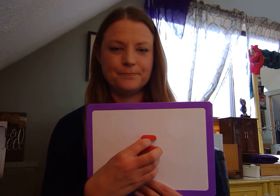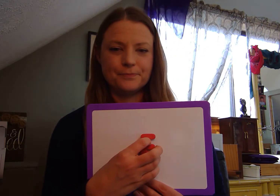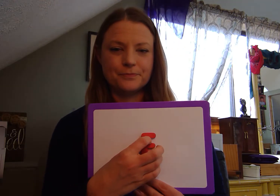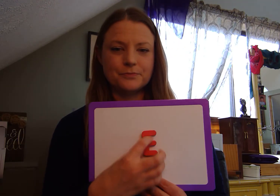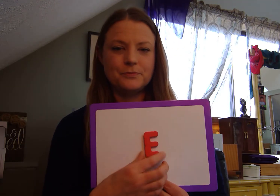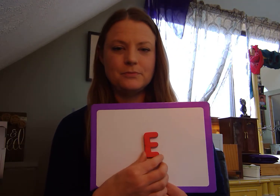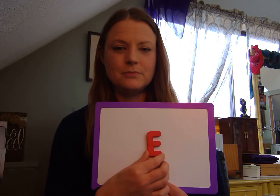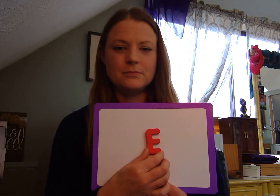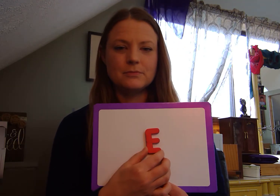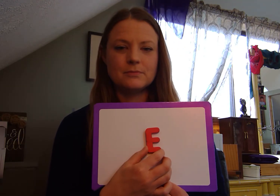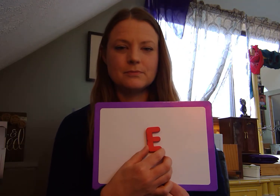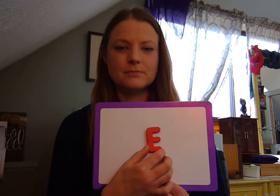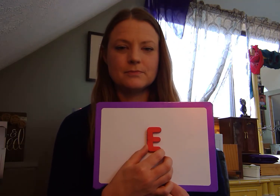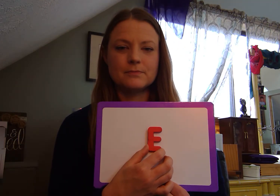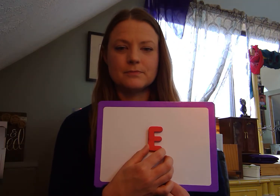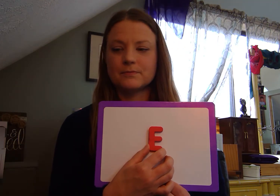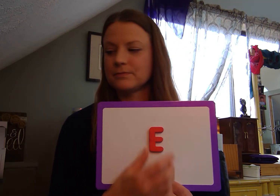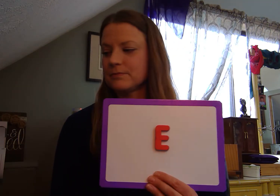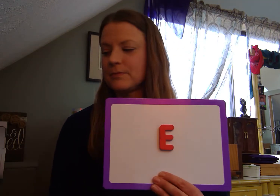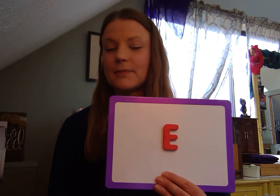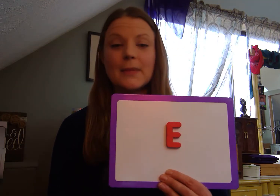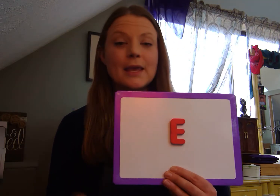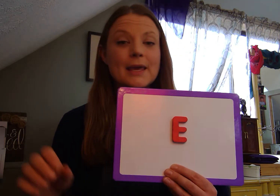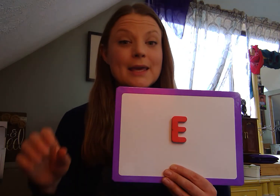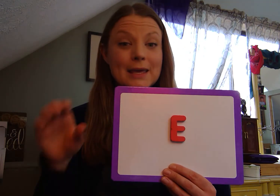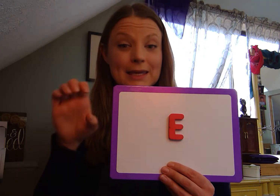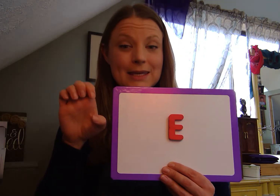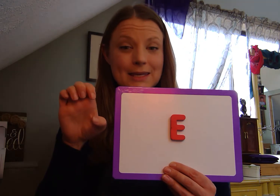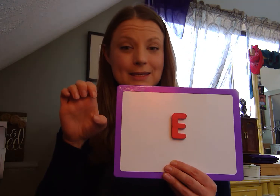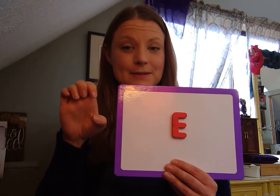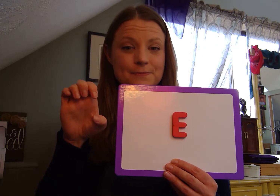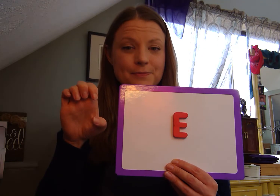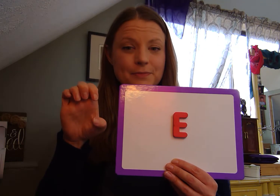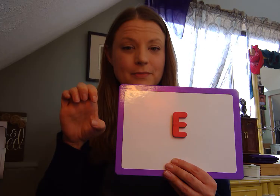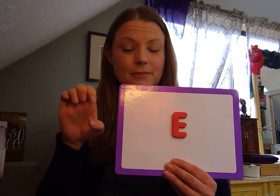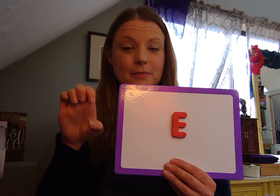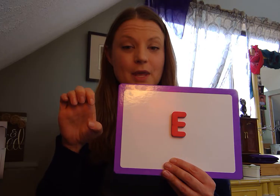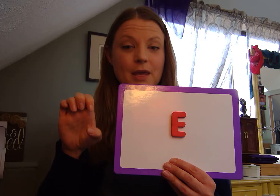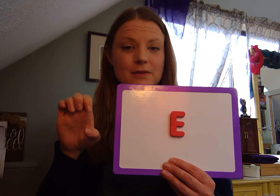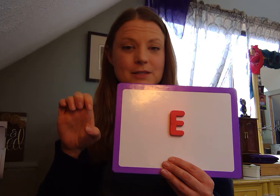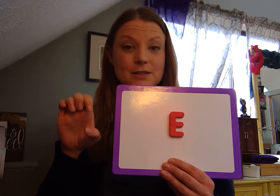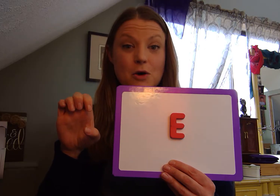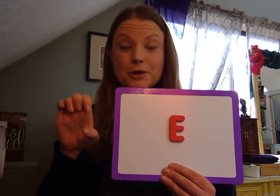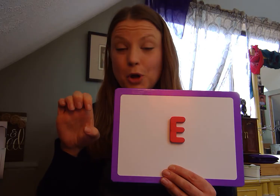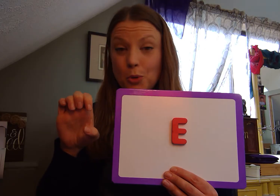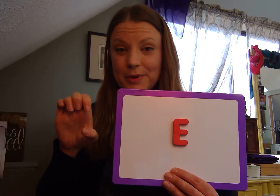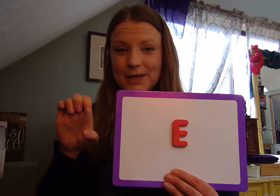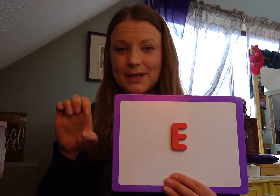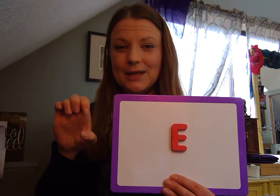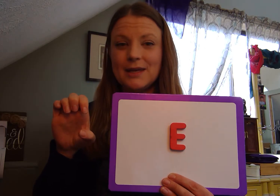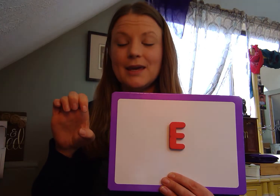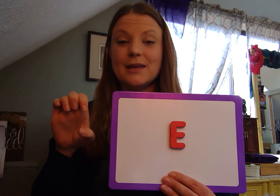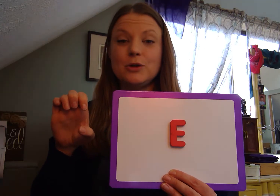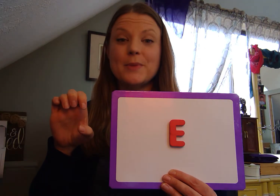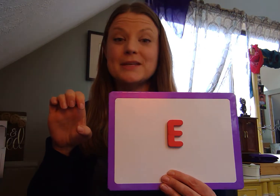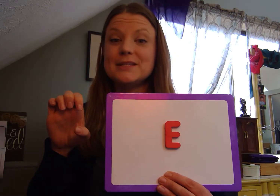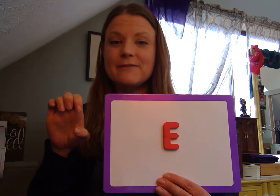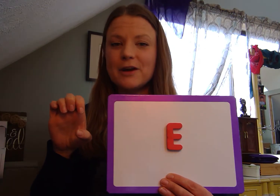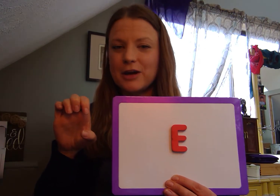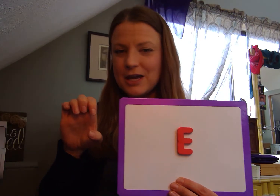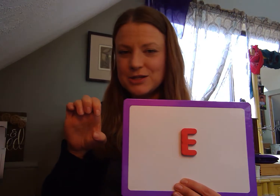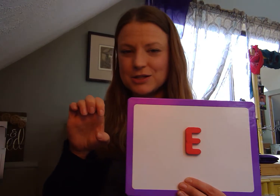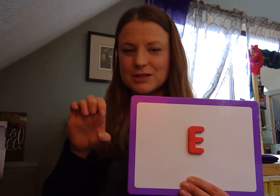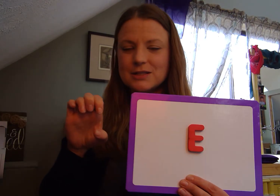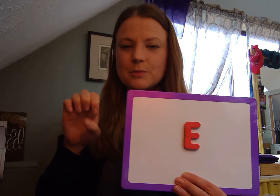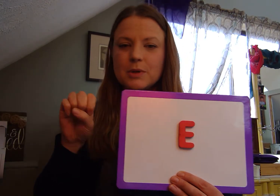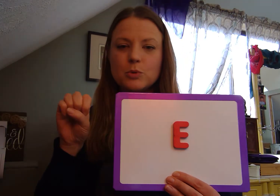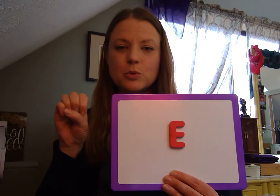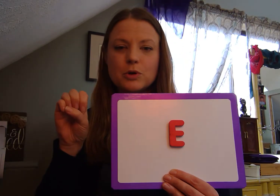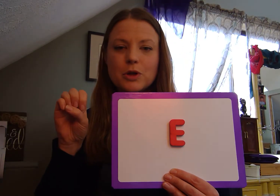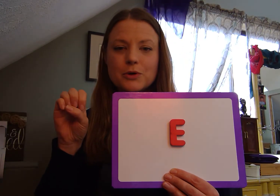"E" this is called an open E and you may see variation and some people will close